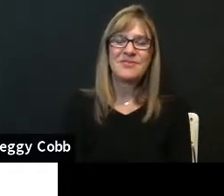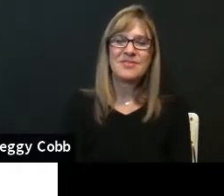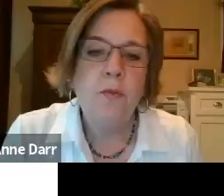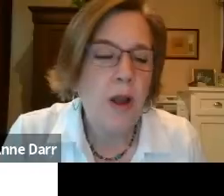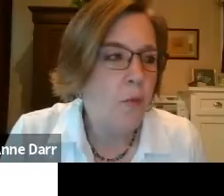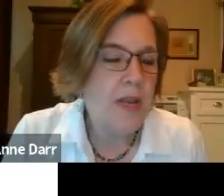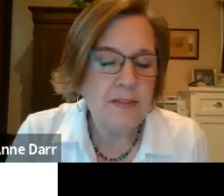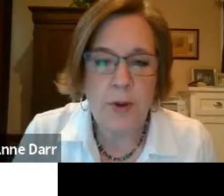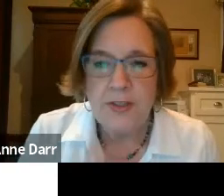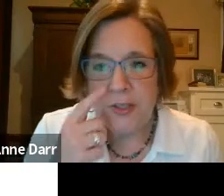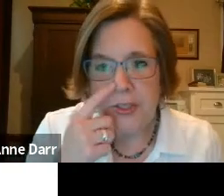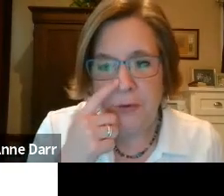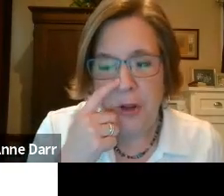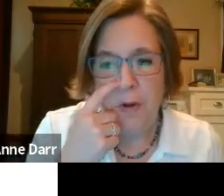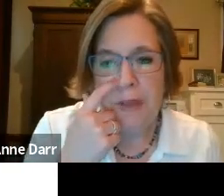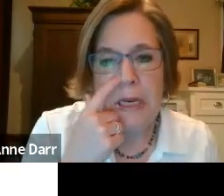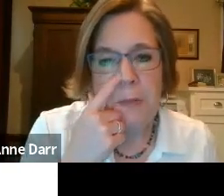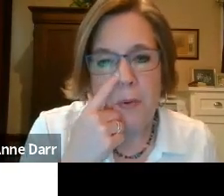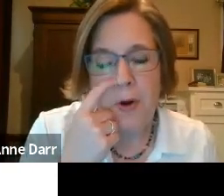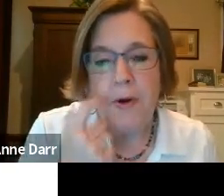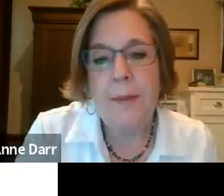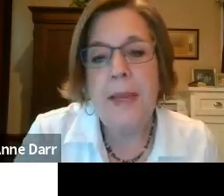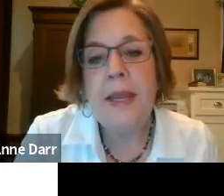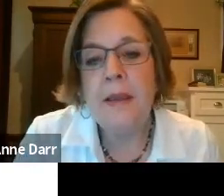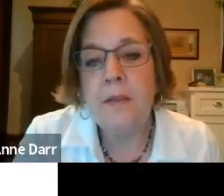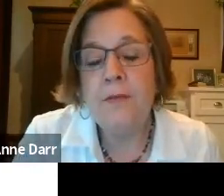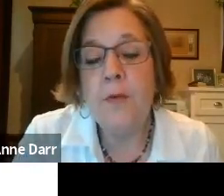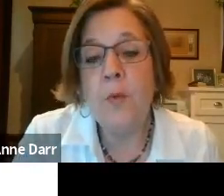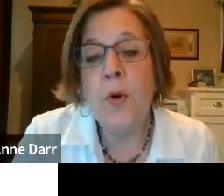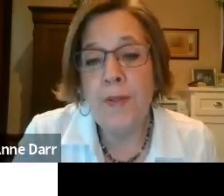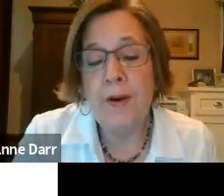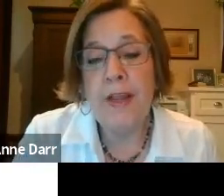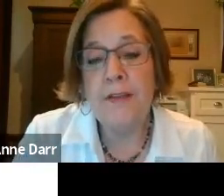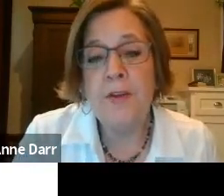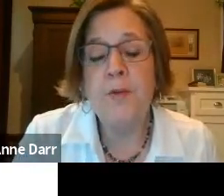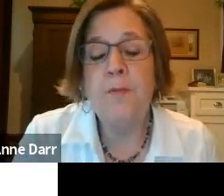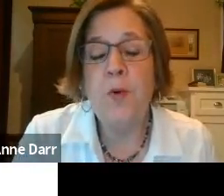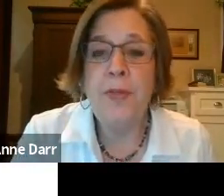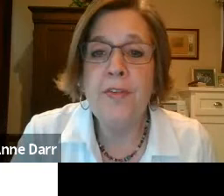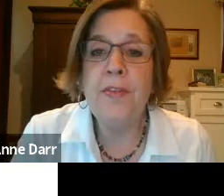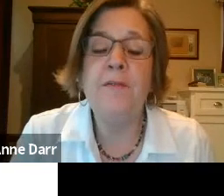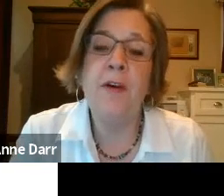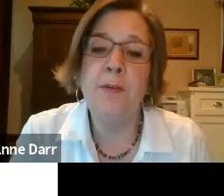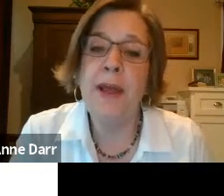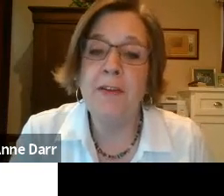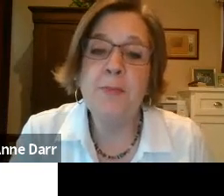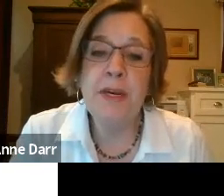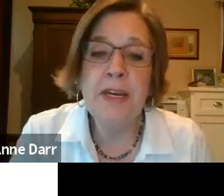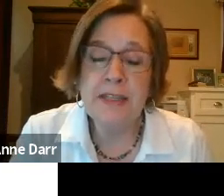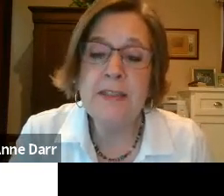So one last question, do you know of any programming in the Fort Worth area? So Fort Worth isn't that far from Dallas but